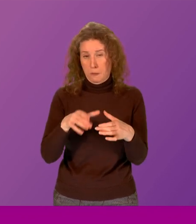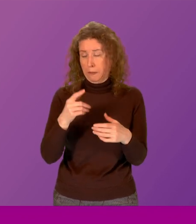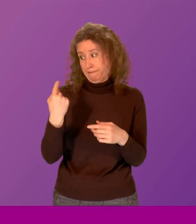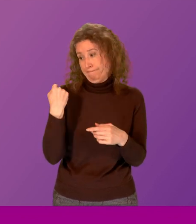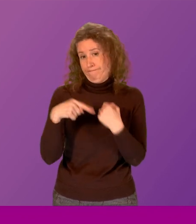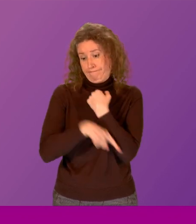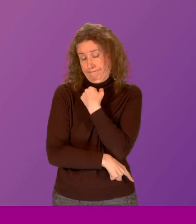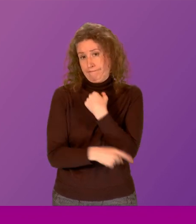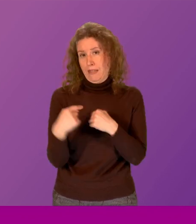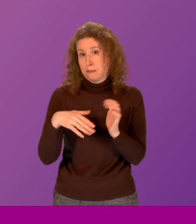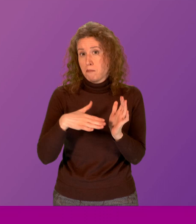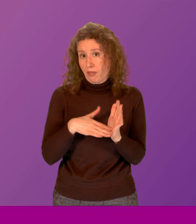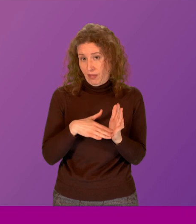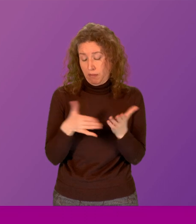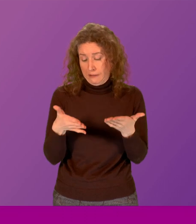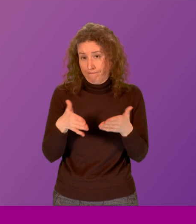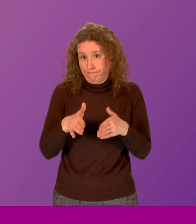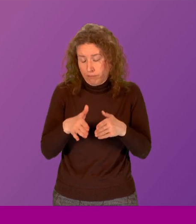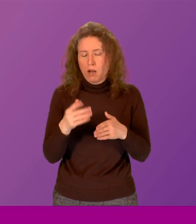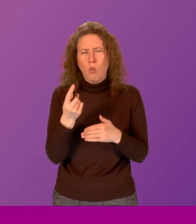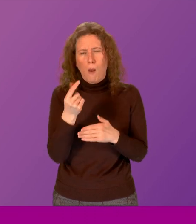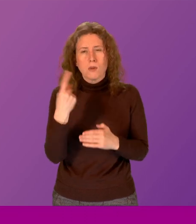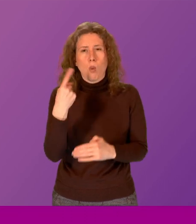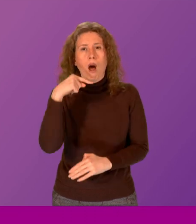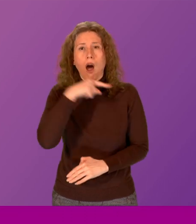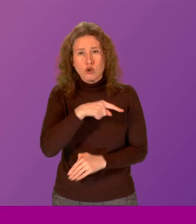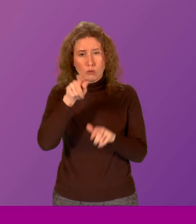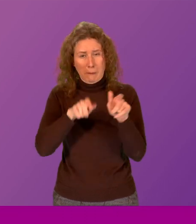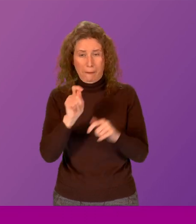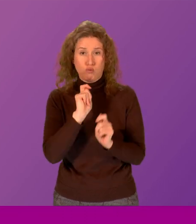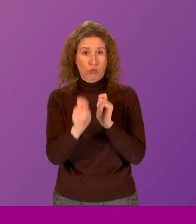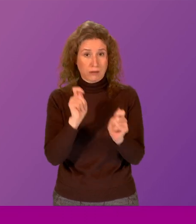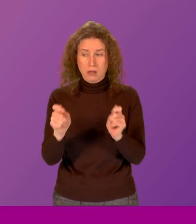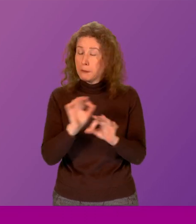month. That led to almost 100 people being made redundant with no notice,